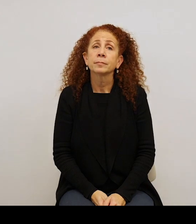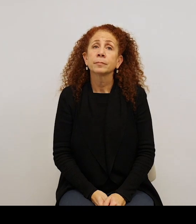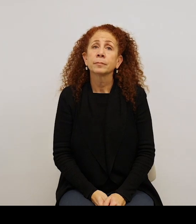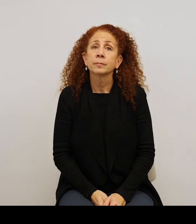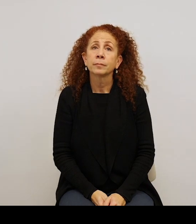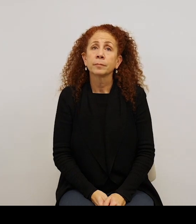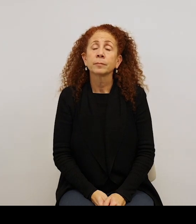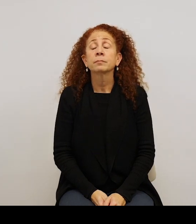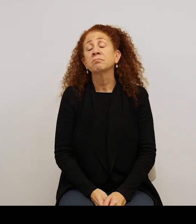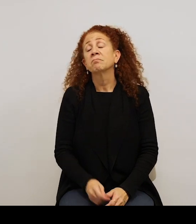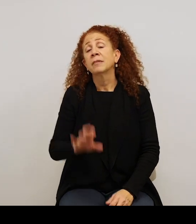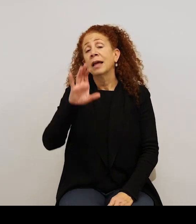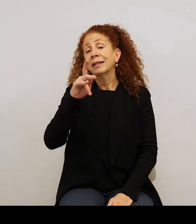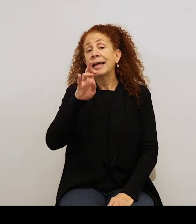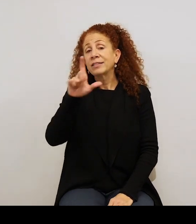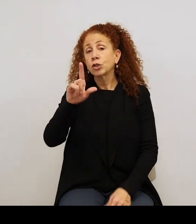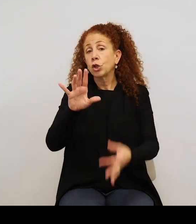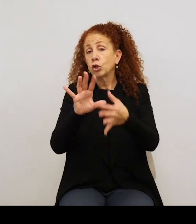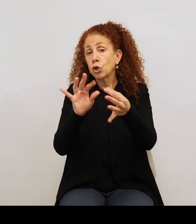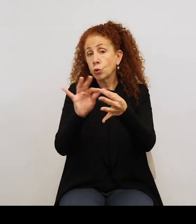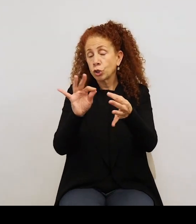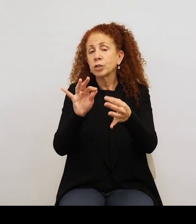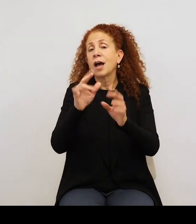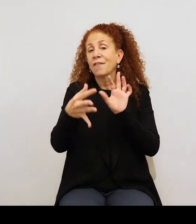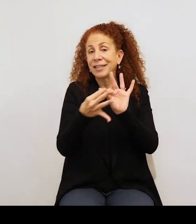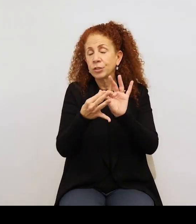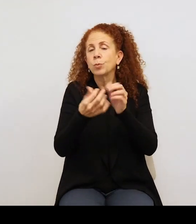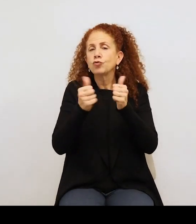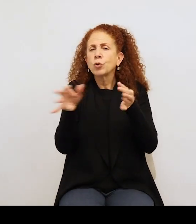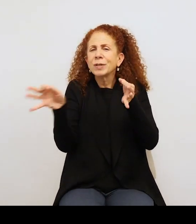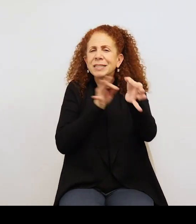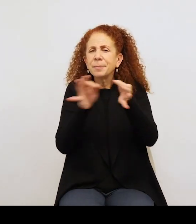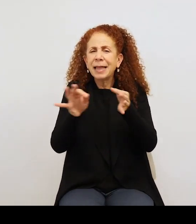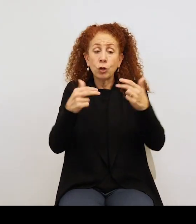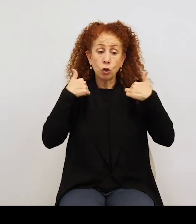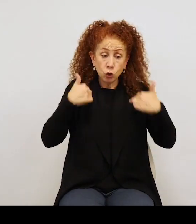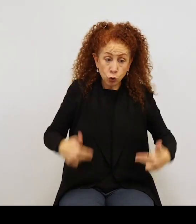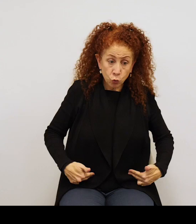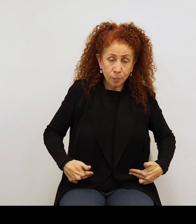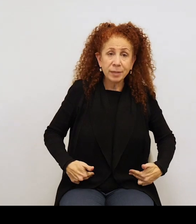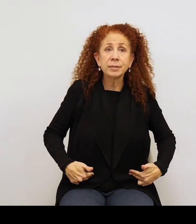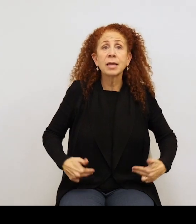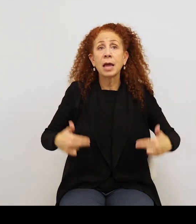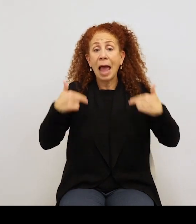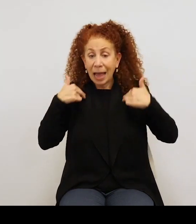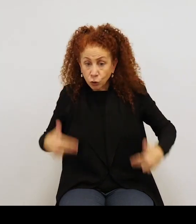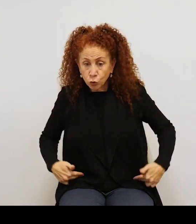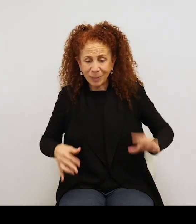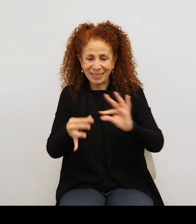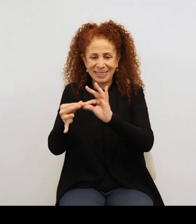Classical notions of kinship sought to explain the ties among humans and humans alone.